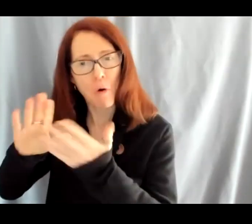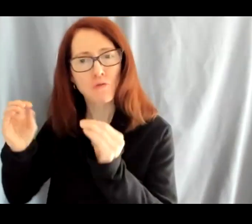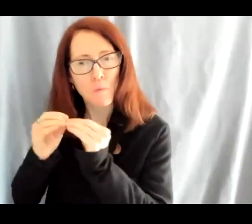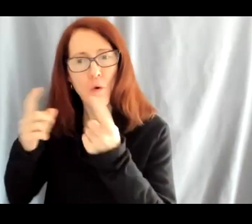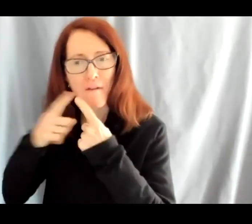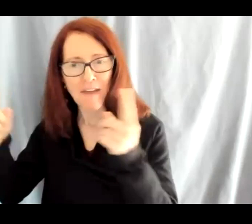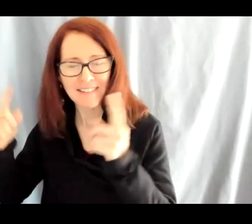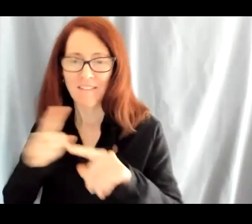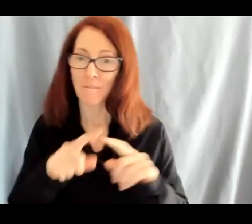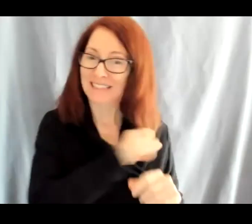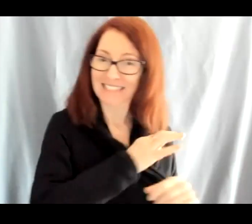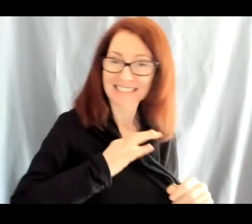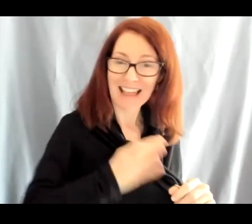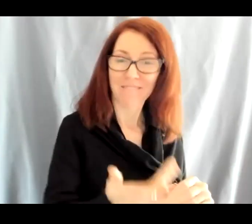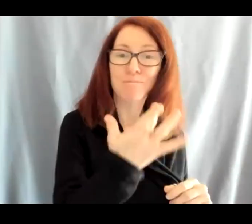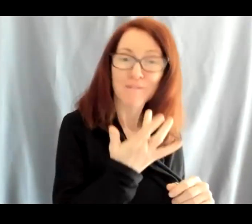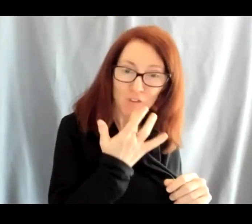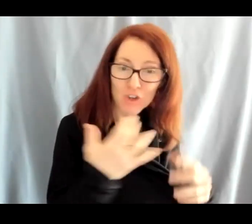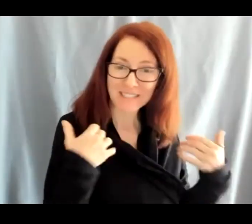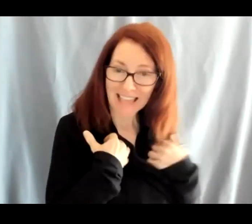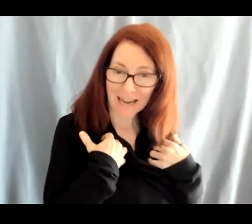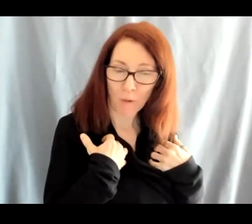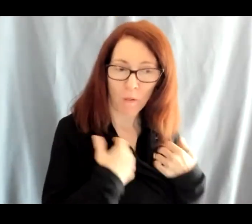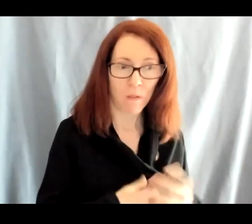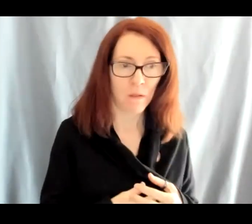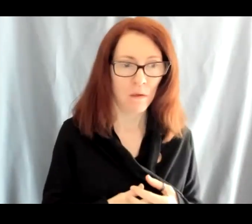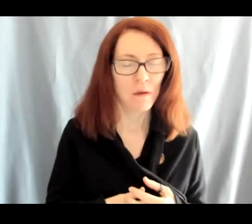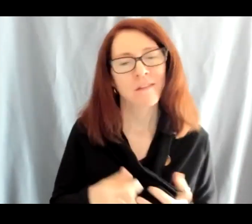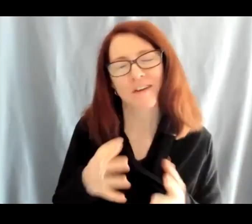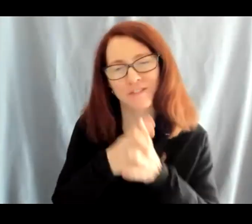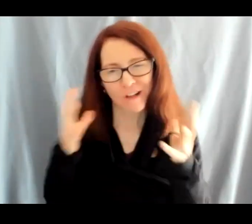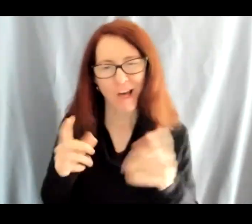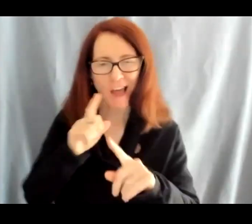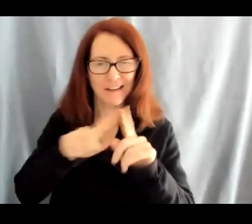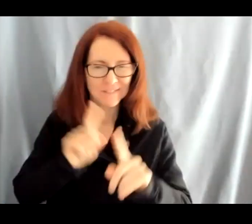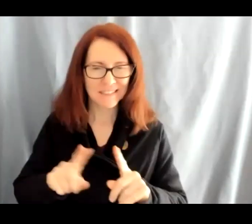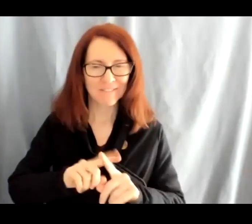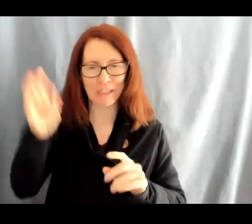accommodation requests I mean this can be said for a lot of different kinds of requests um it's